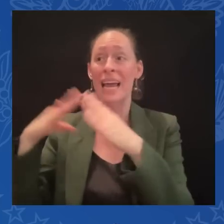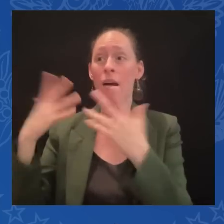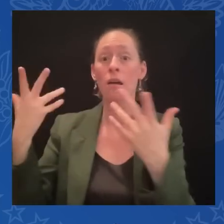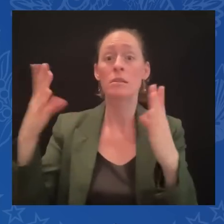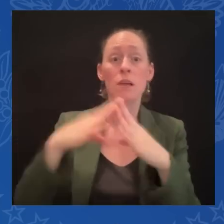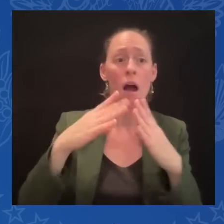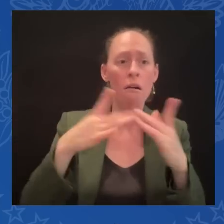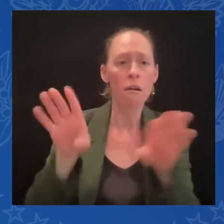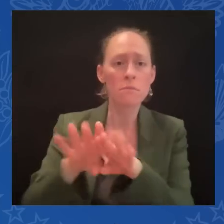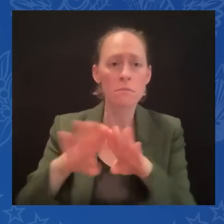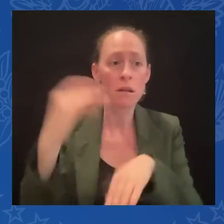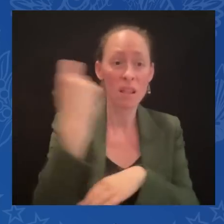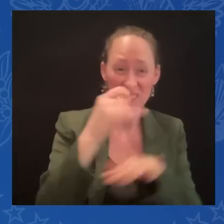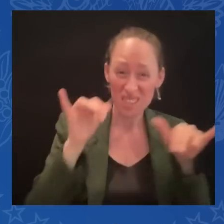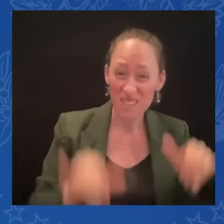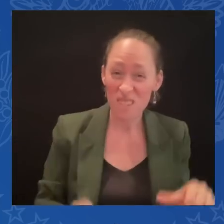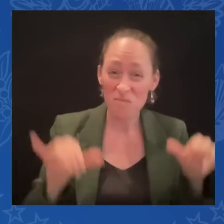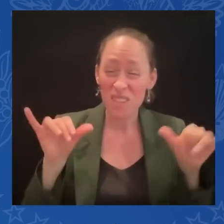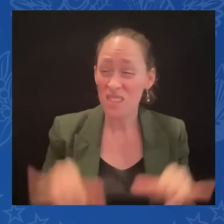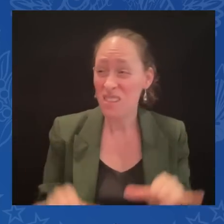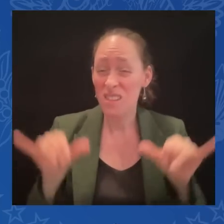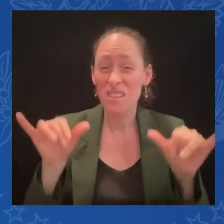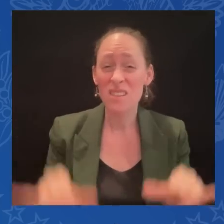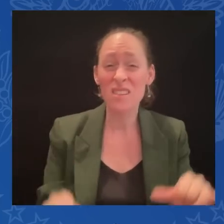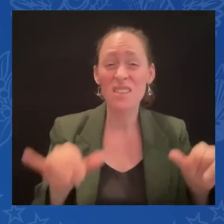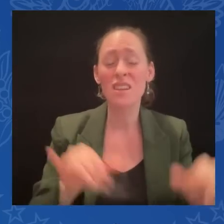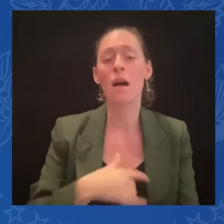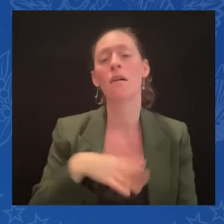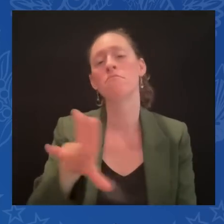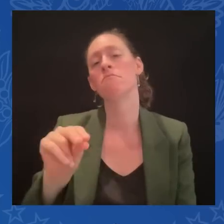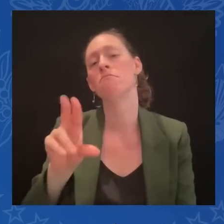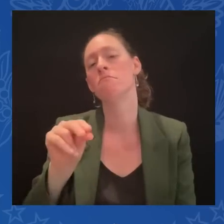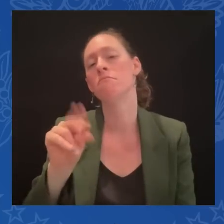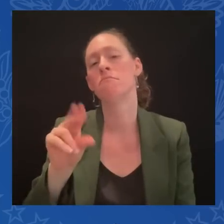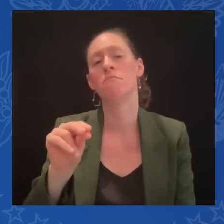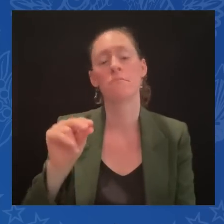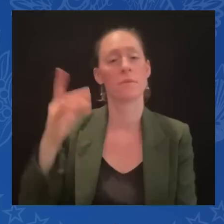the trickle-down path. But here's the simple truth about trickle-down economics: